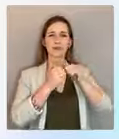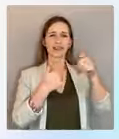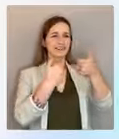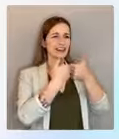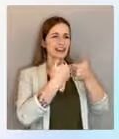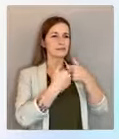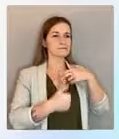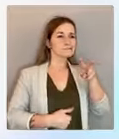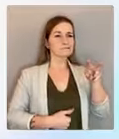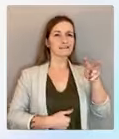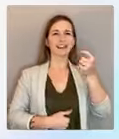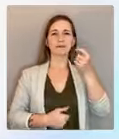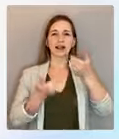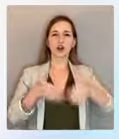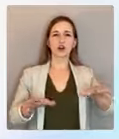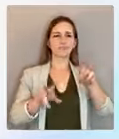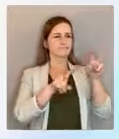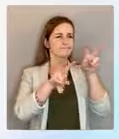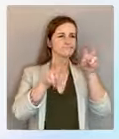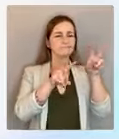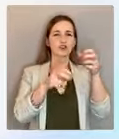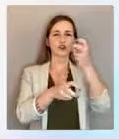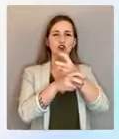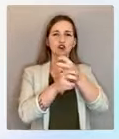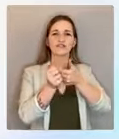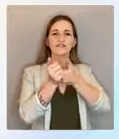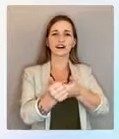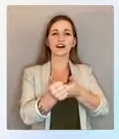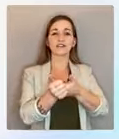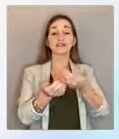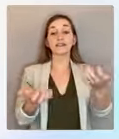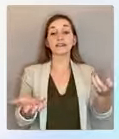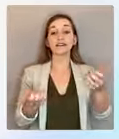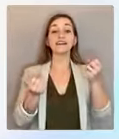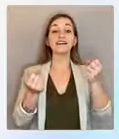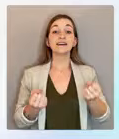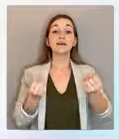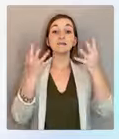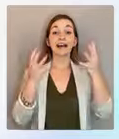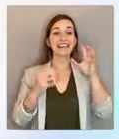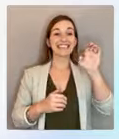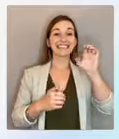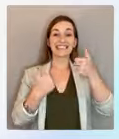you couldn't really tell where the action was going. And there are a lot of video games that are based on real physical sports that have a ball.